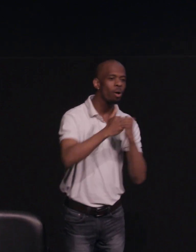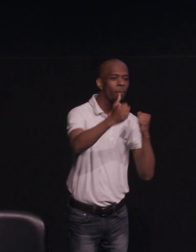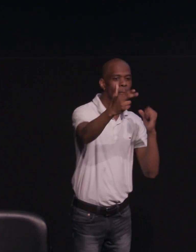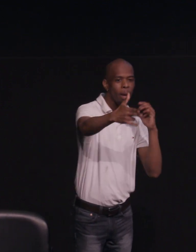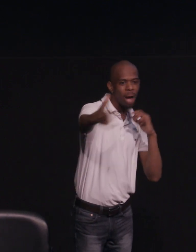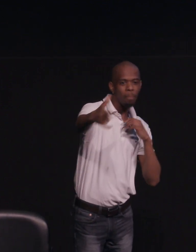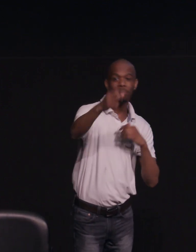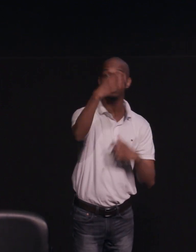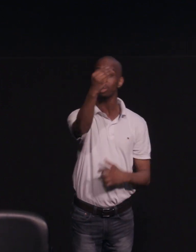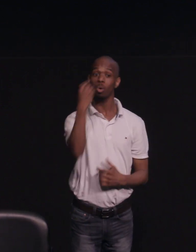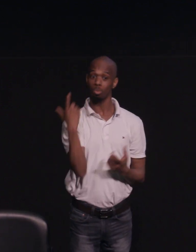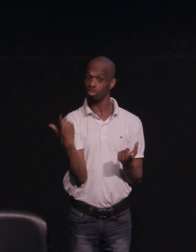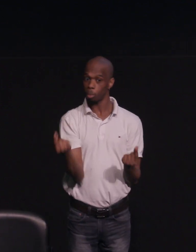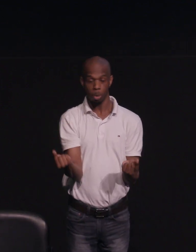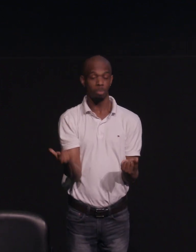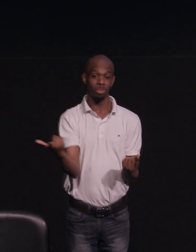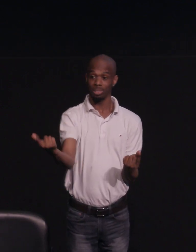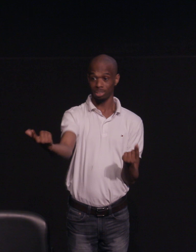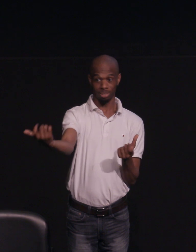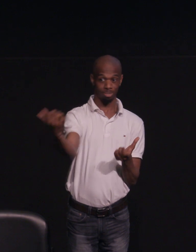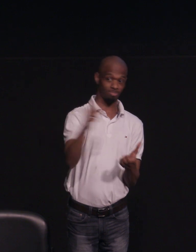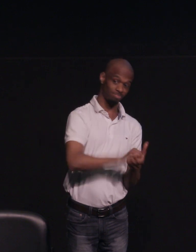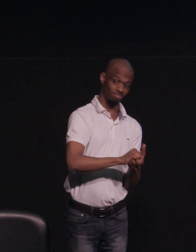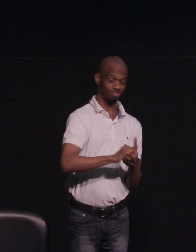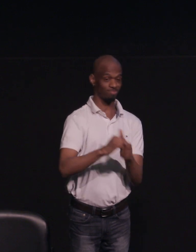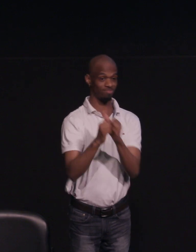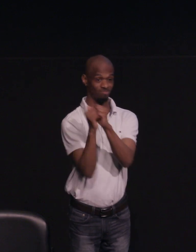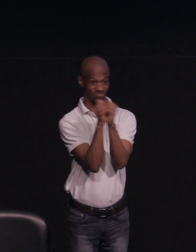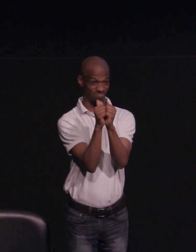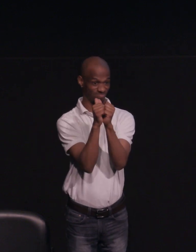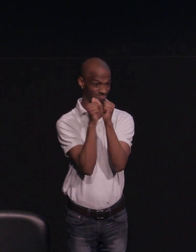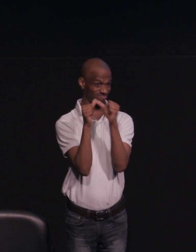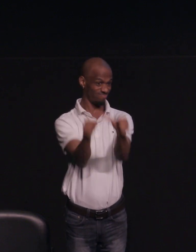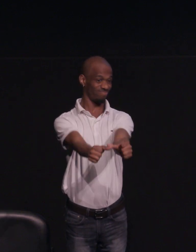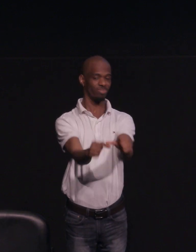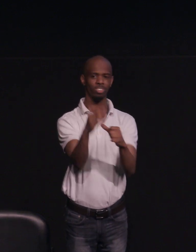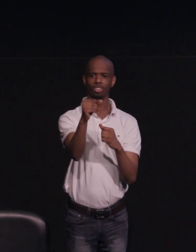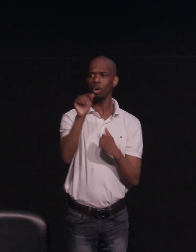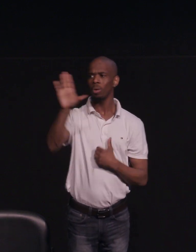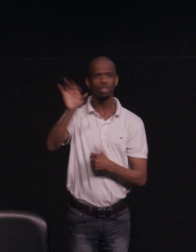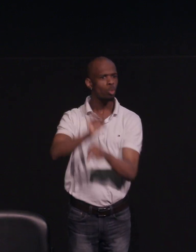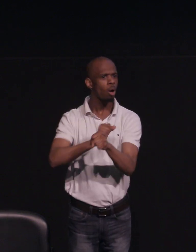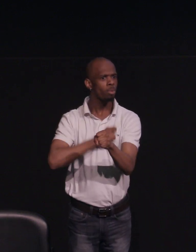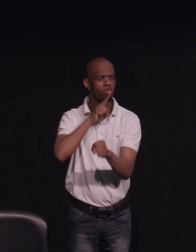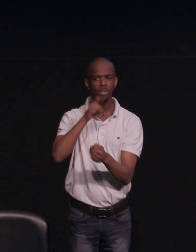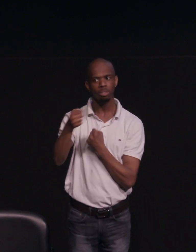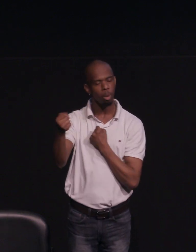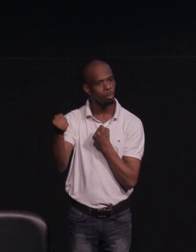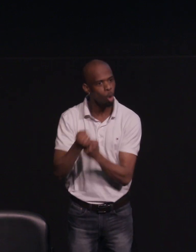other and I just believed in his work so much that I would literally just follow him around and record him,